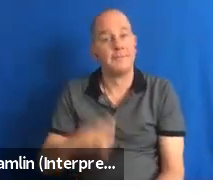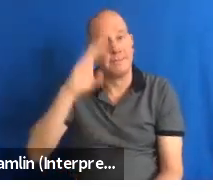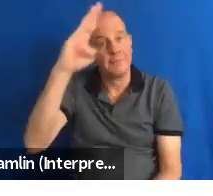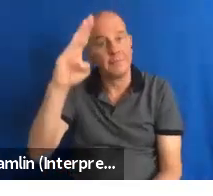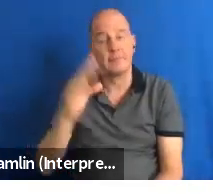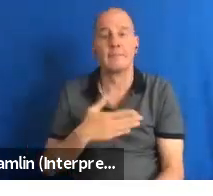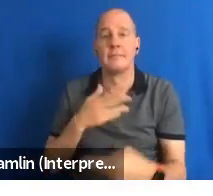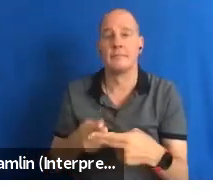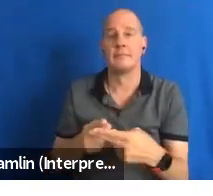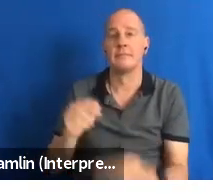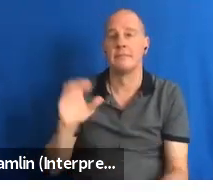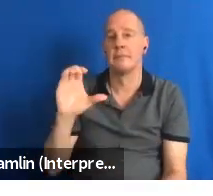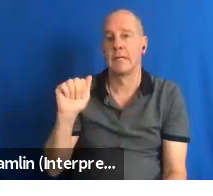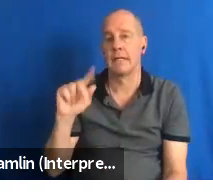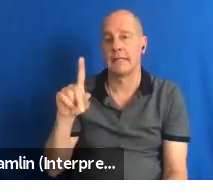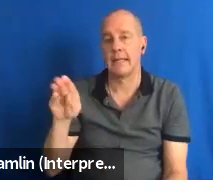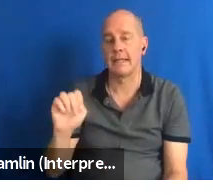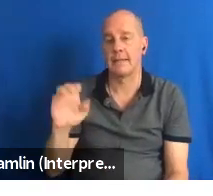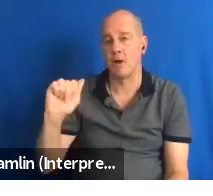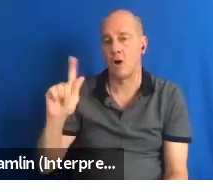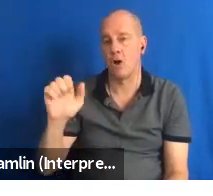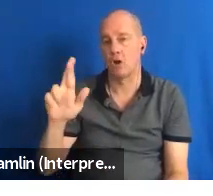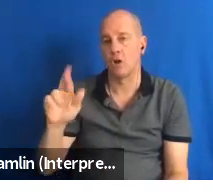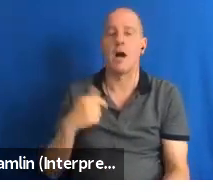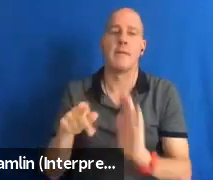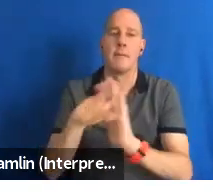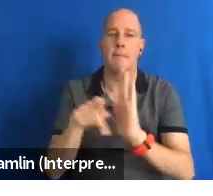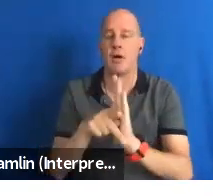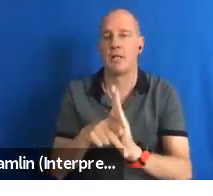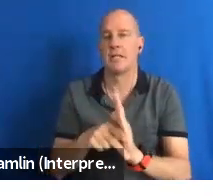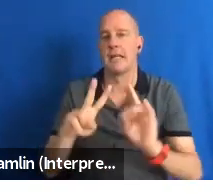My name is Candice Alder. I'm a Policy Analyst with the Office of Disability Integration and